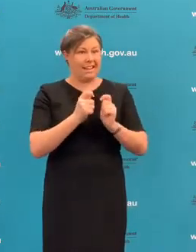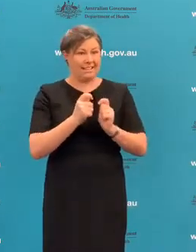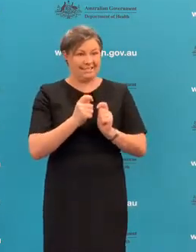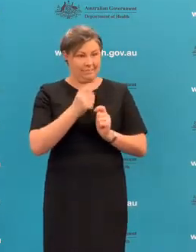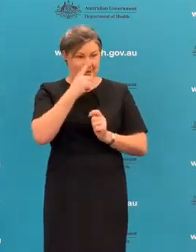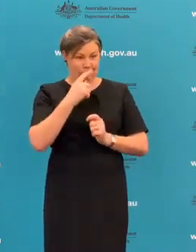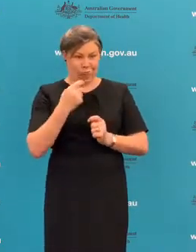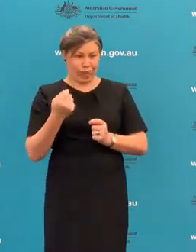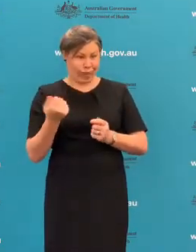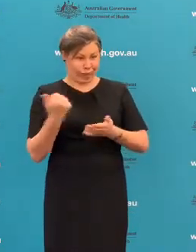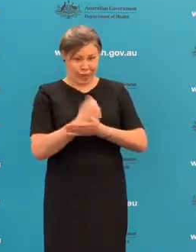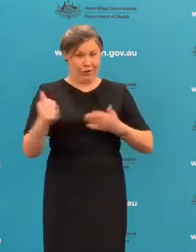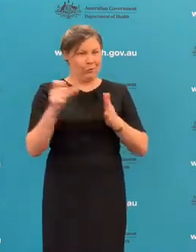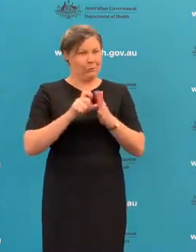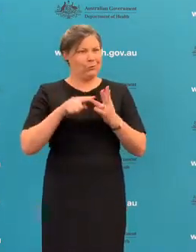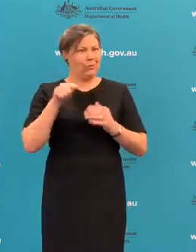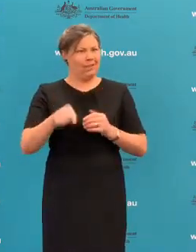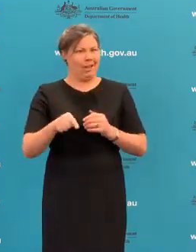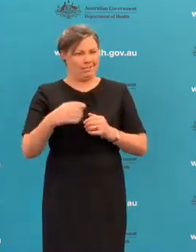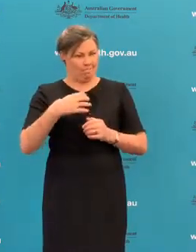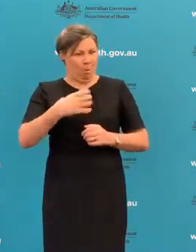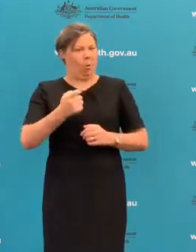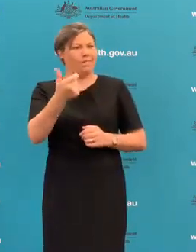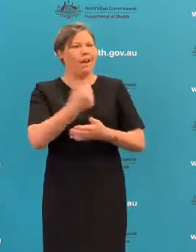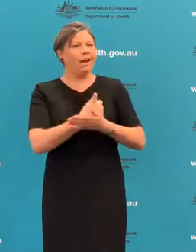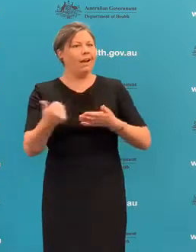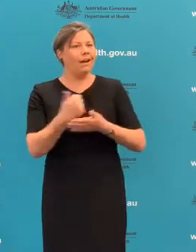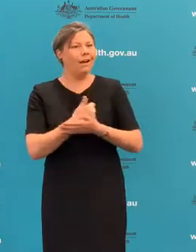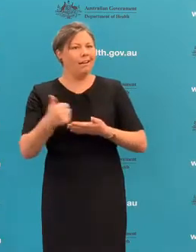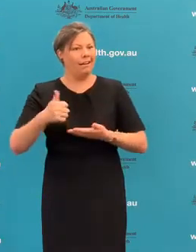we saw a reduction in testing in mid-March to April, this has since